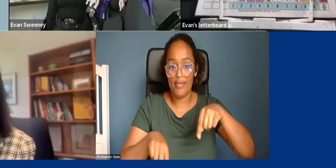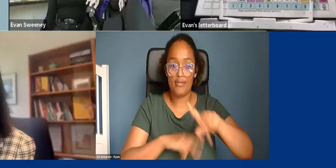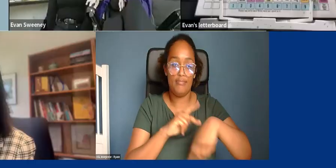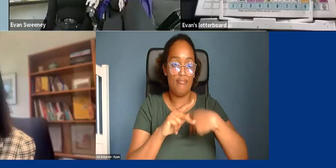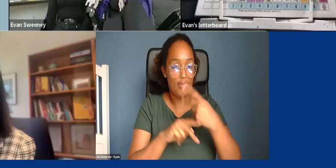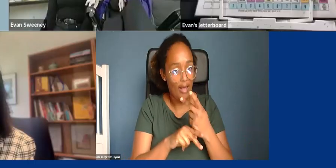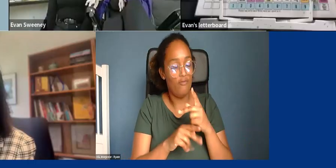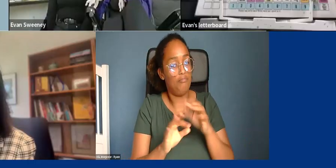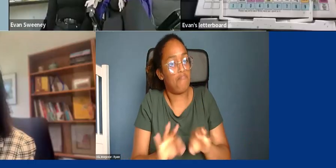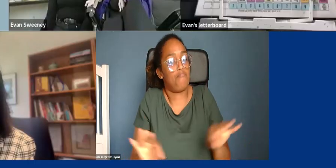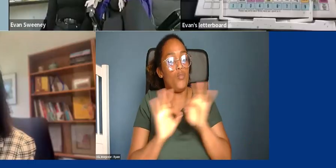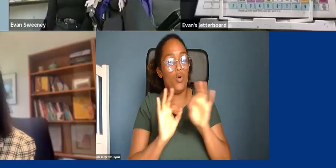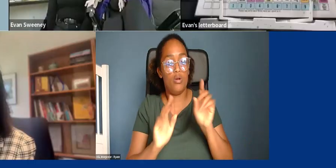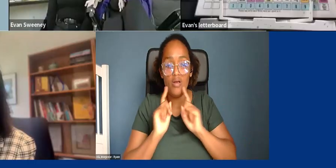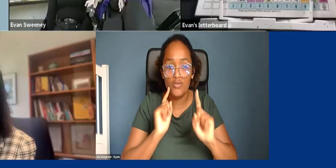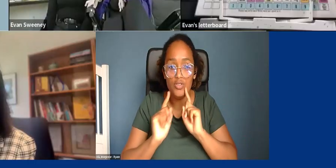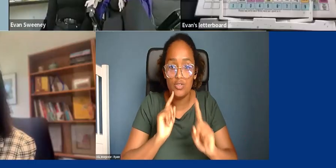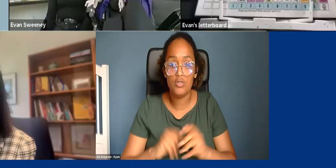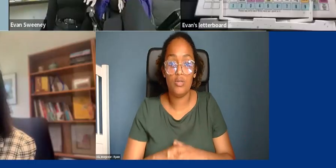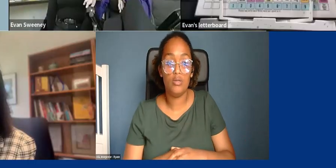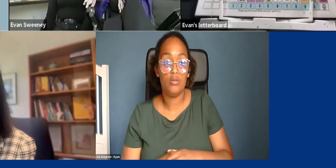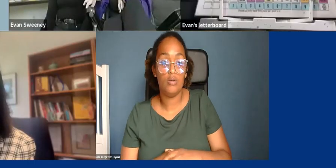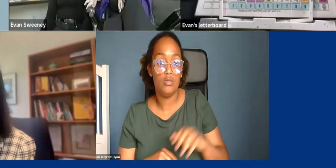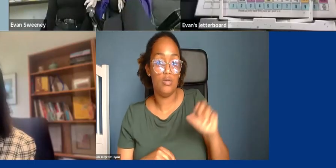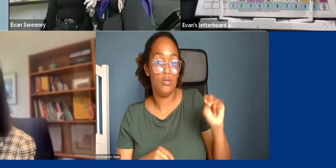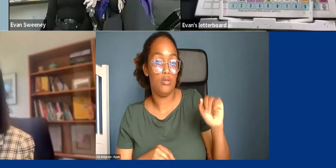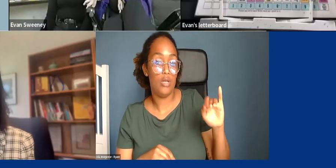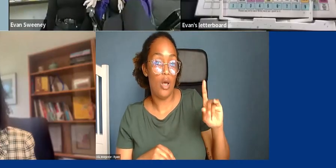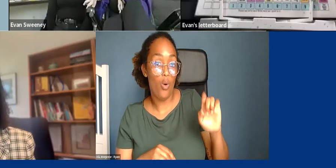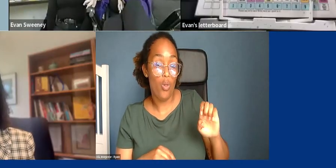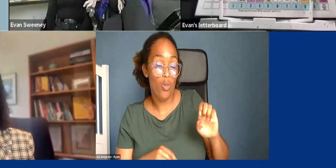And I'm sorry, Monika, go ahead. I just wanted to